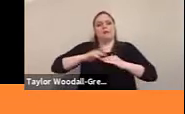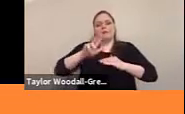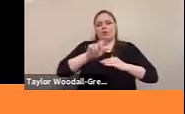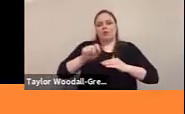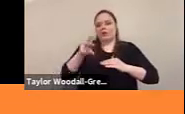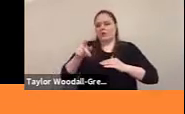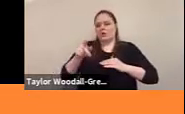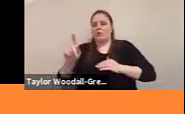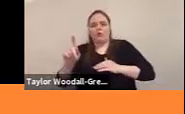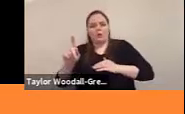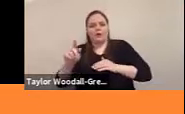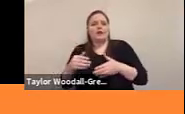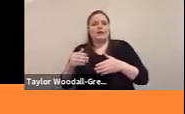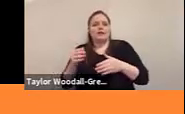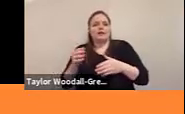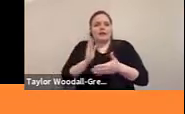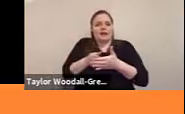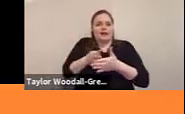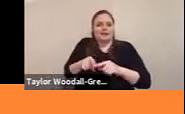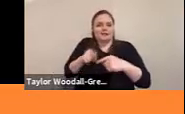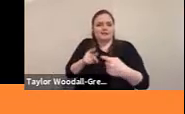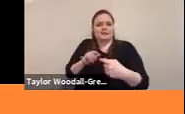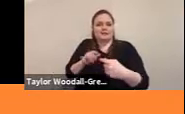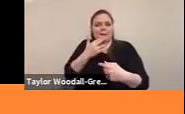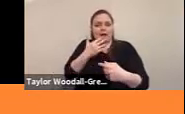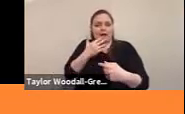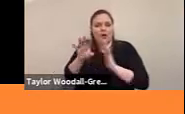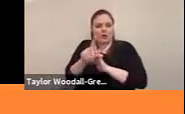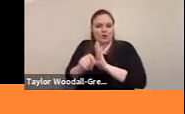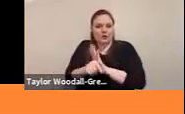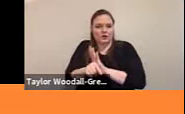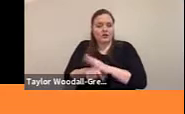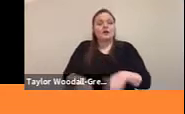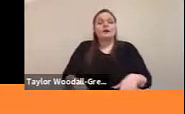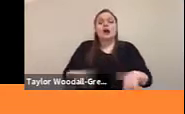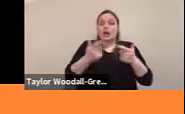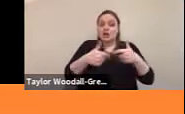Now, large text is at least 14 points and bold.